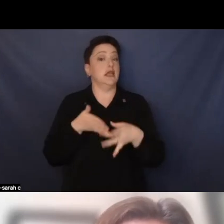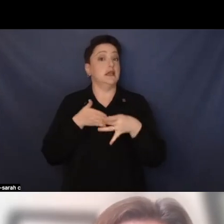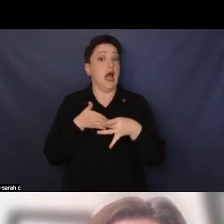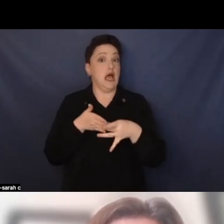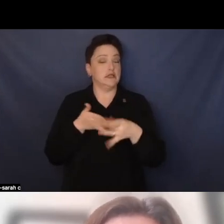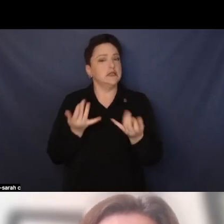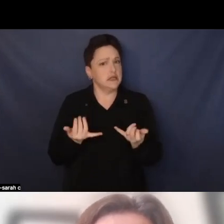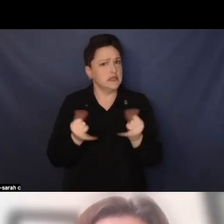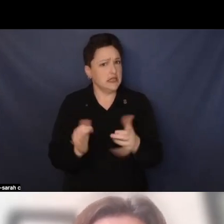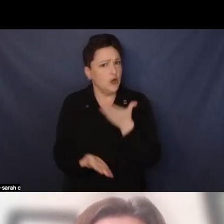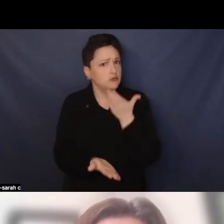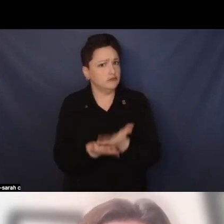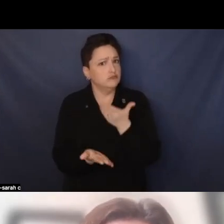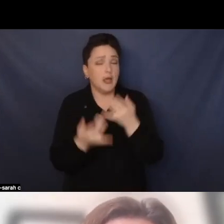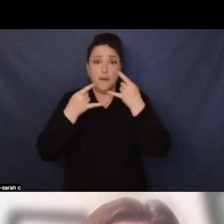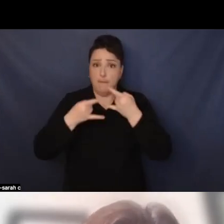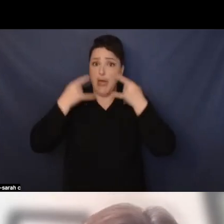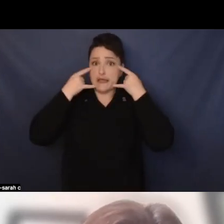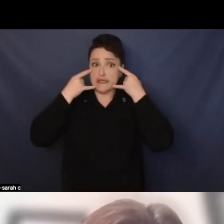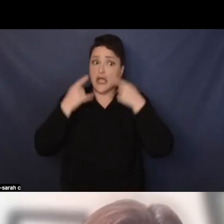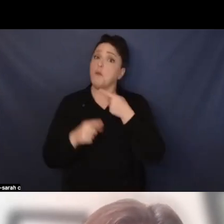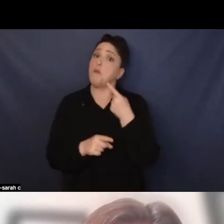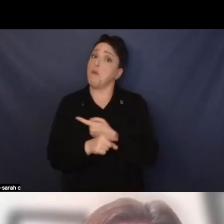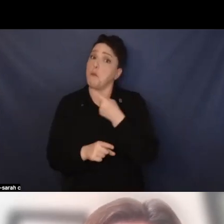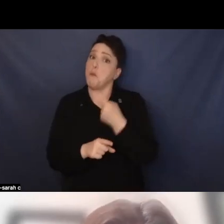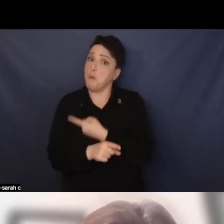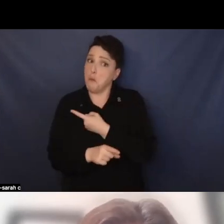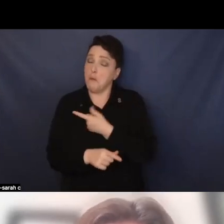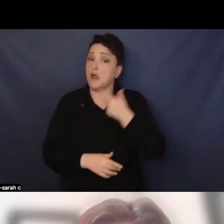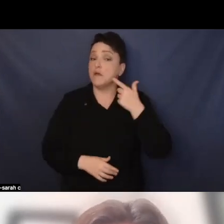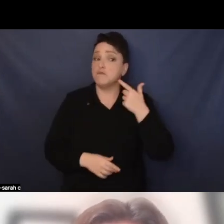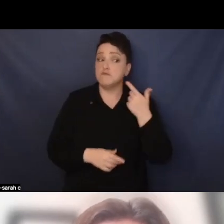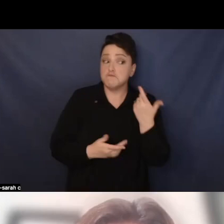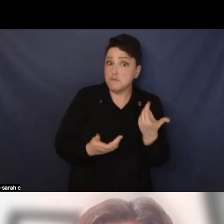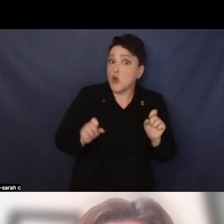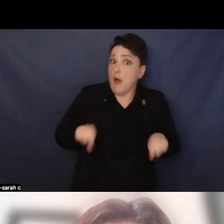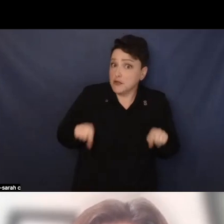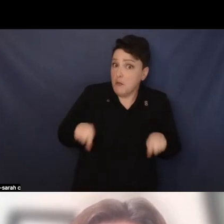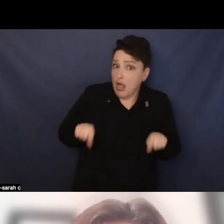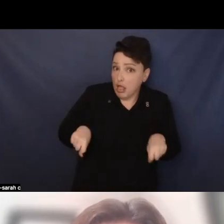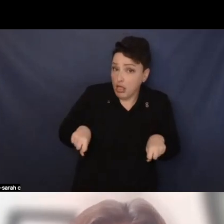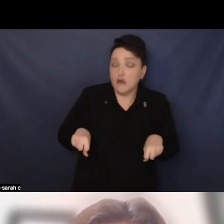that masking is recommended for many settings, and that masking is still required in certain